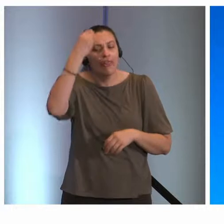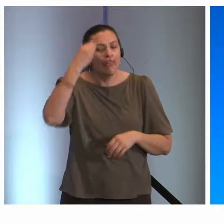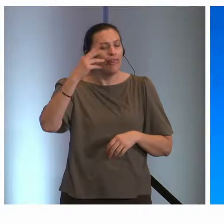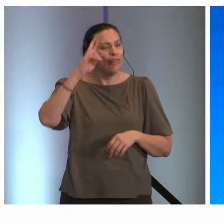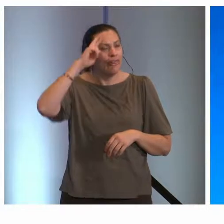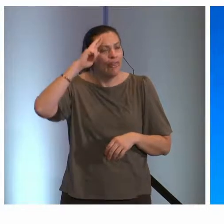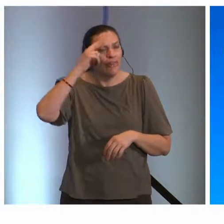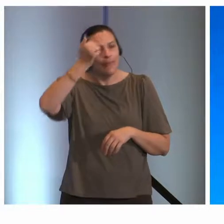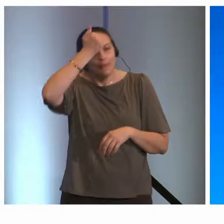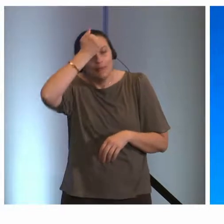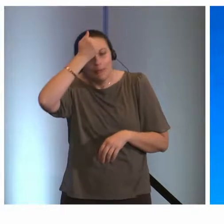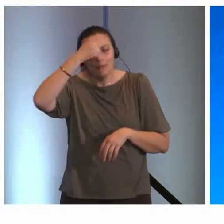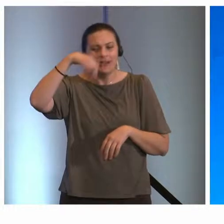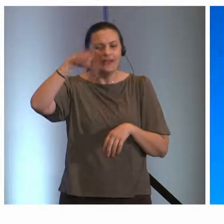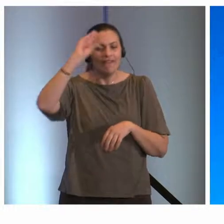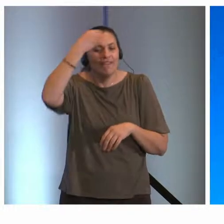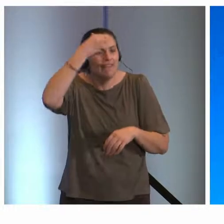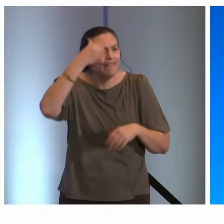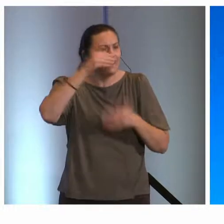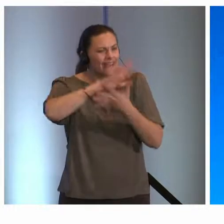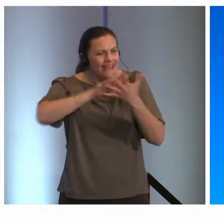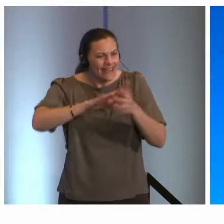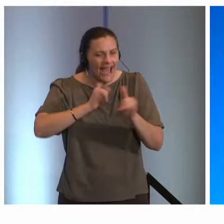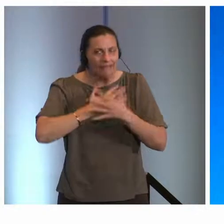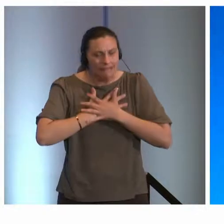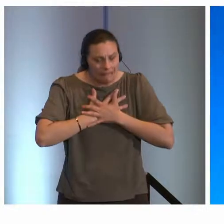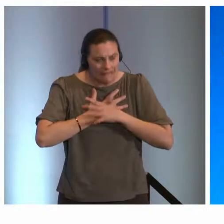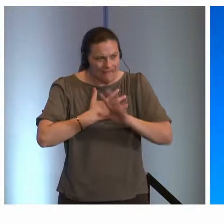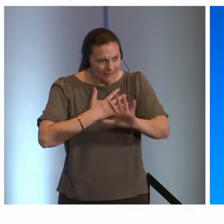stupid moron, these -- pain me to say, actually, some of